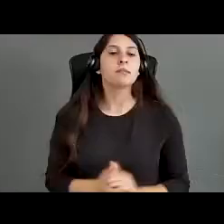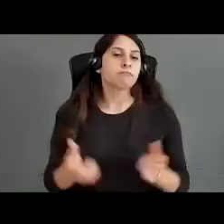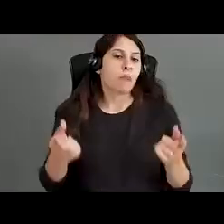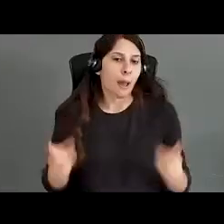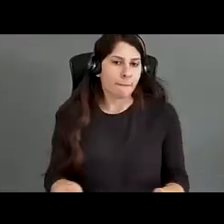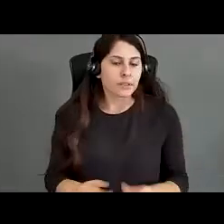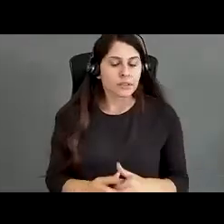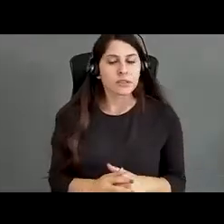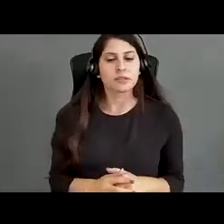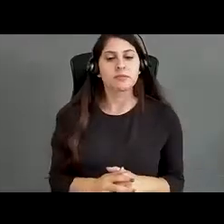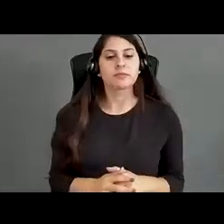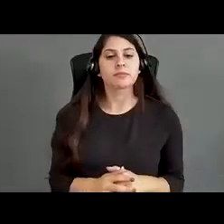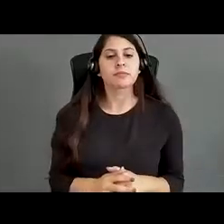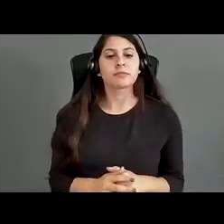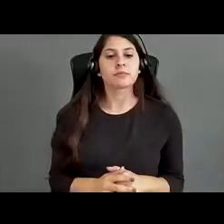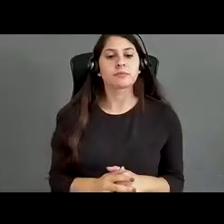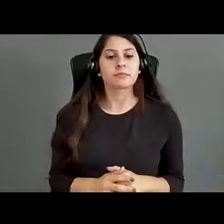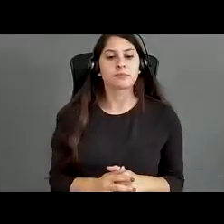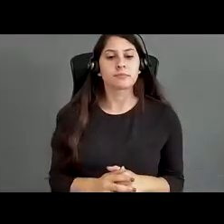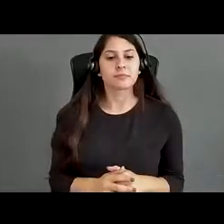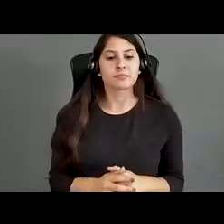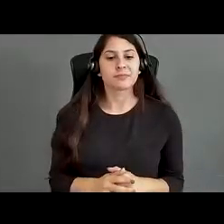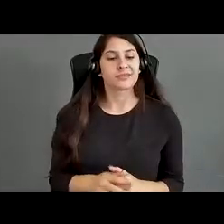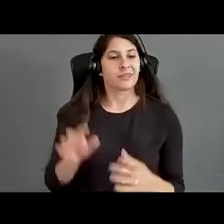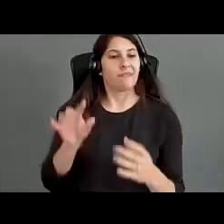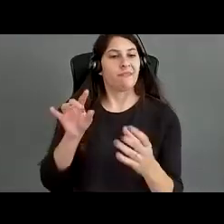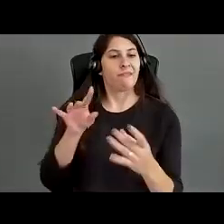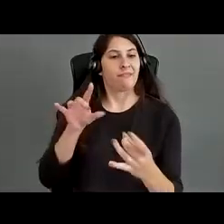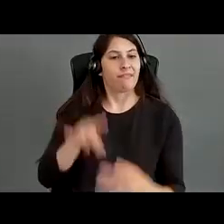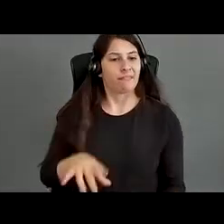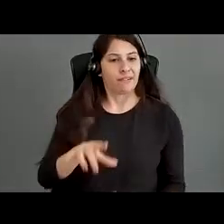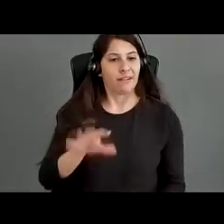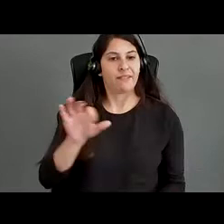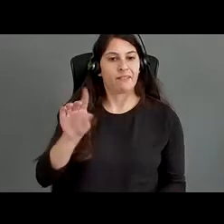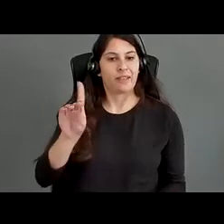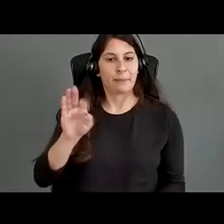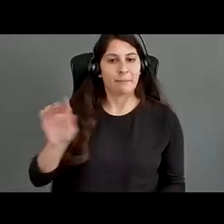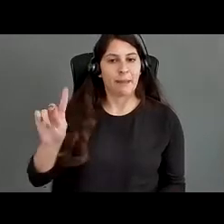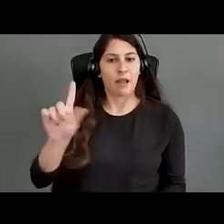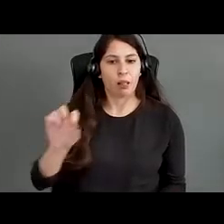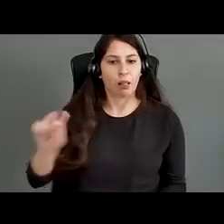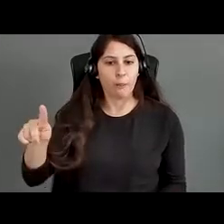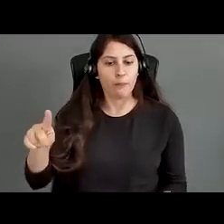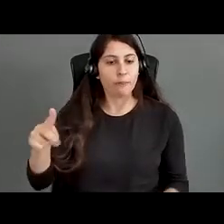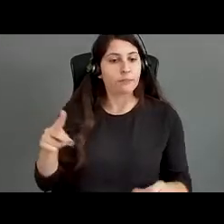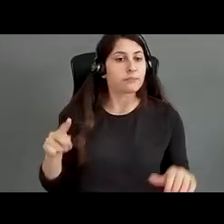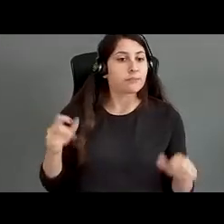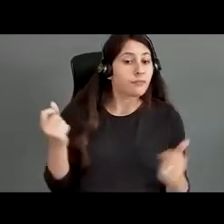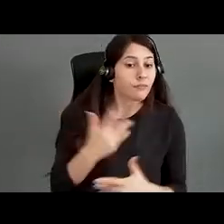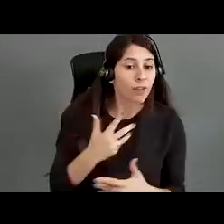This becomes a feedback loop, the fear and the anxiety make the symptoms worse.